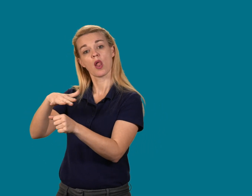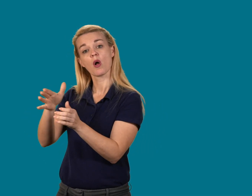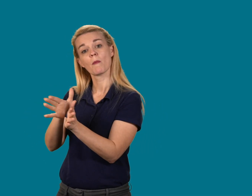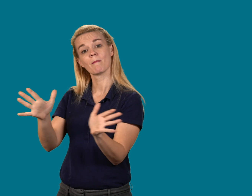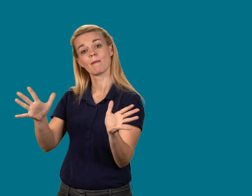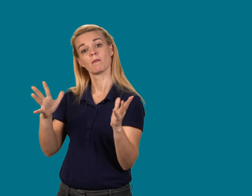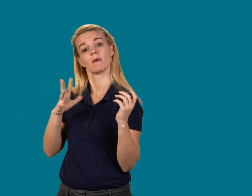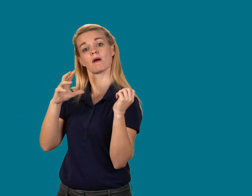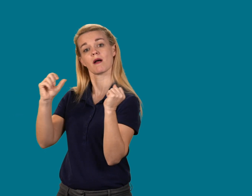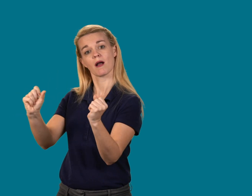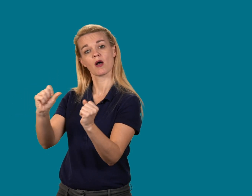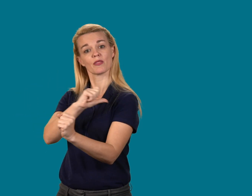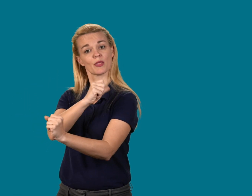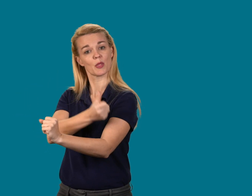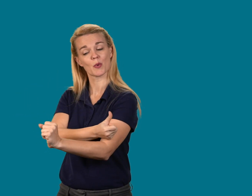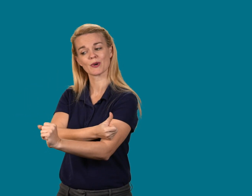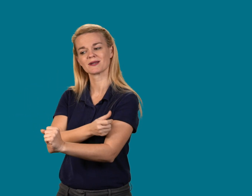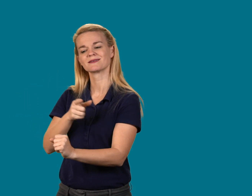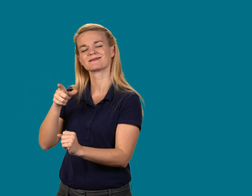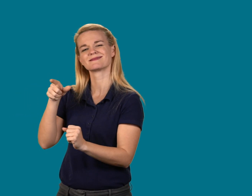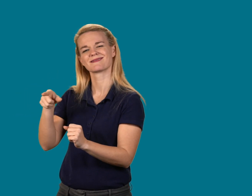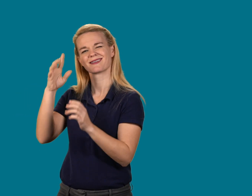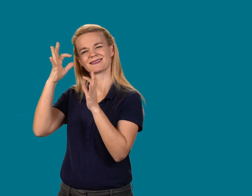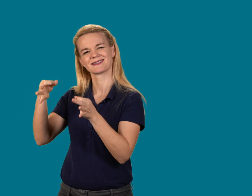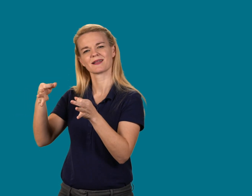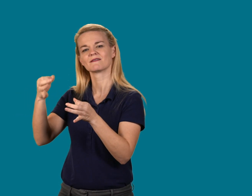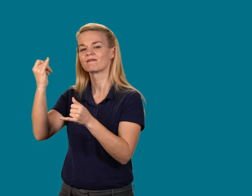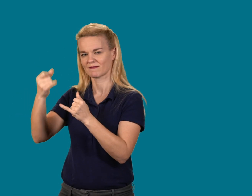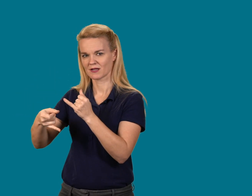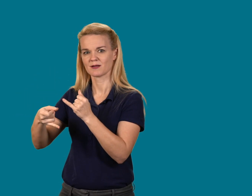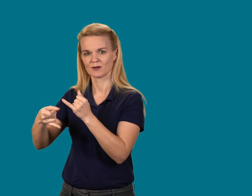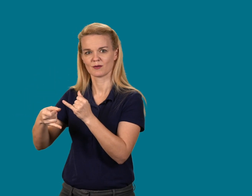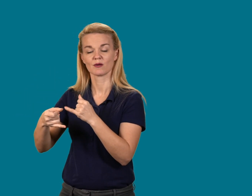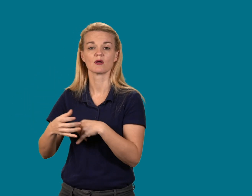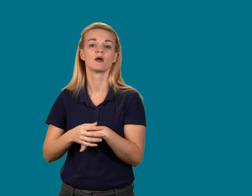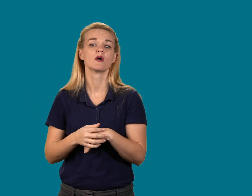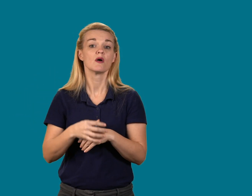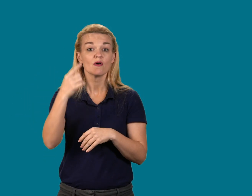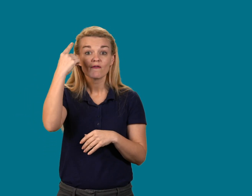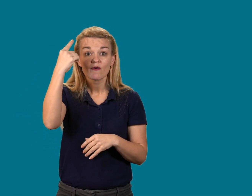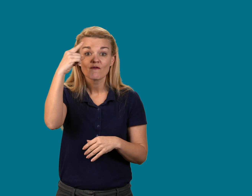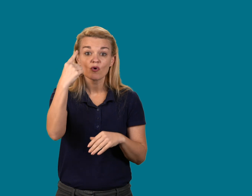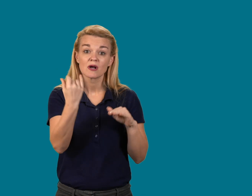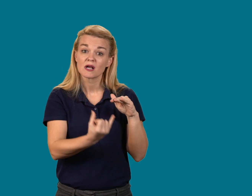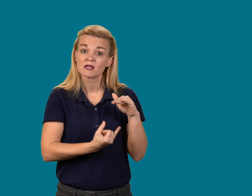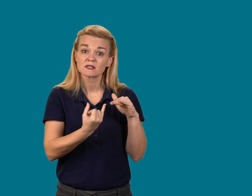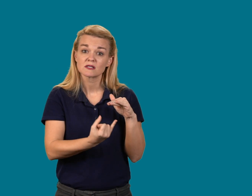Local public health authorities make the final decisions about how long quarantine should last,